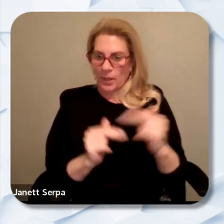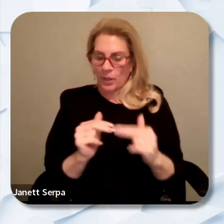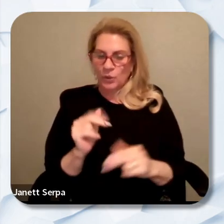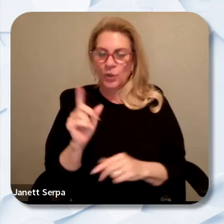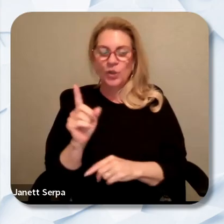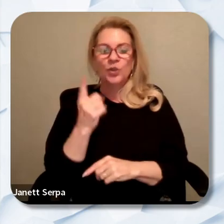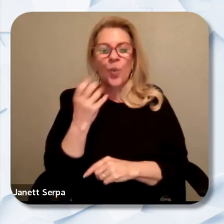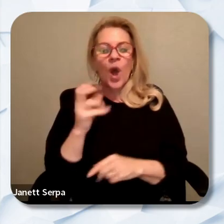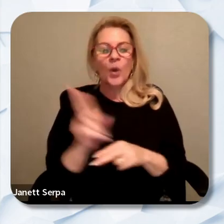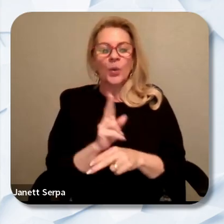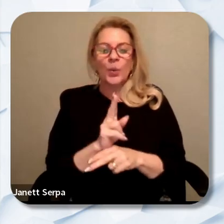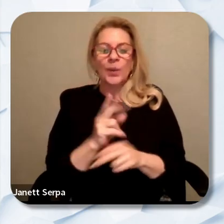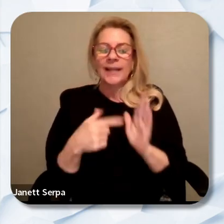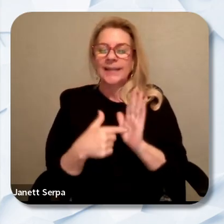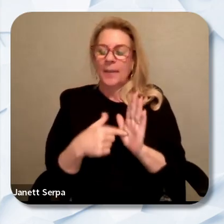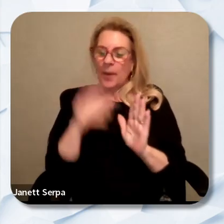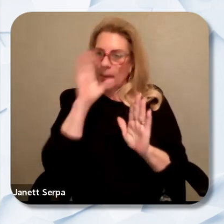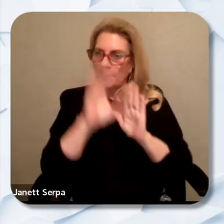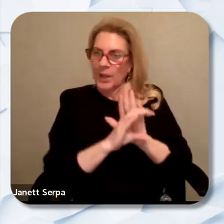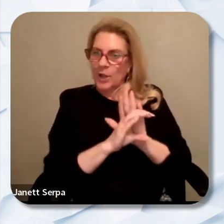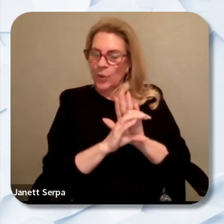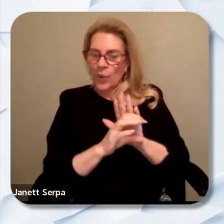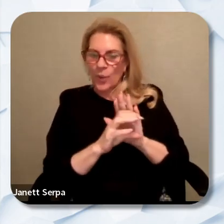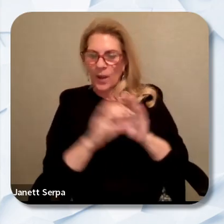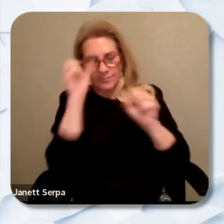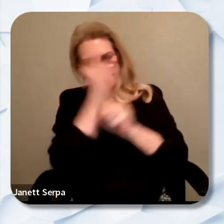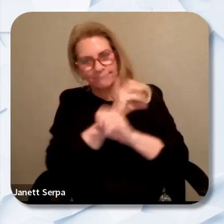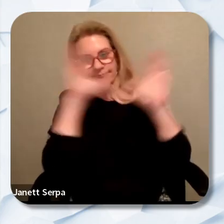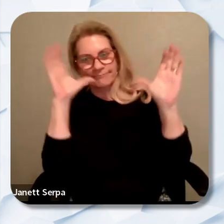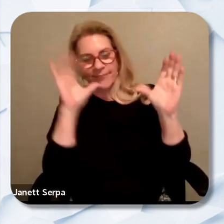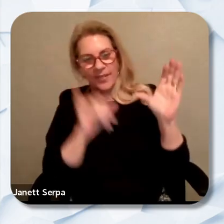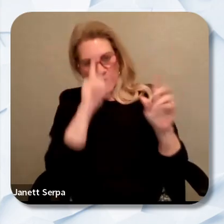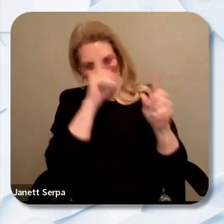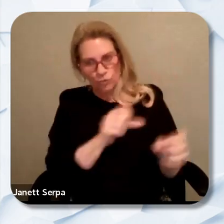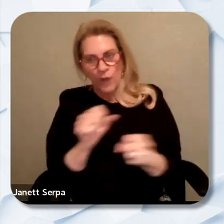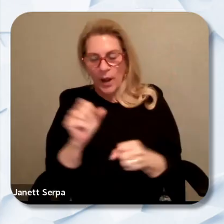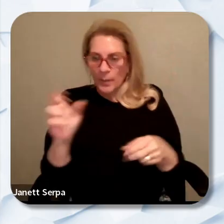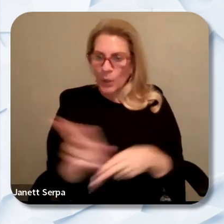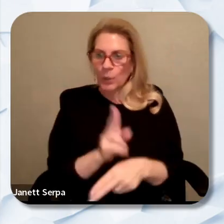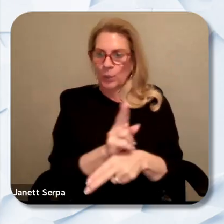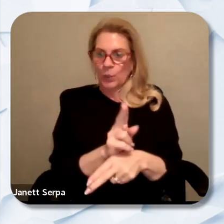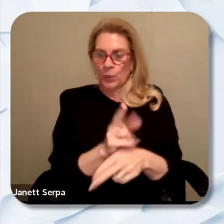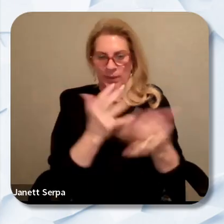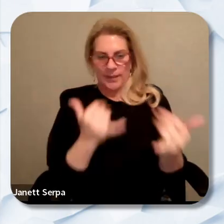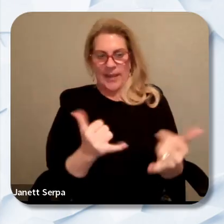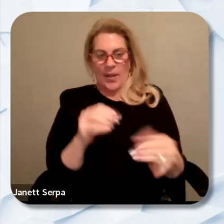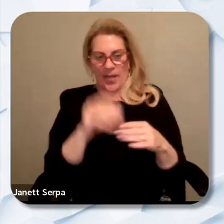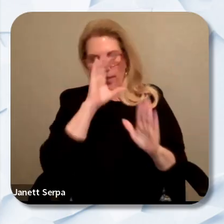in a photo so that you all could kind of see that strategy being implemented in the photo